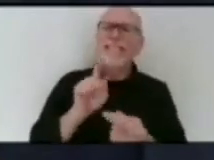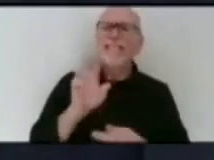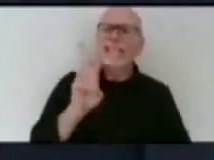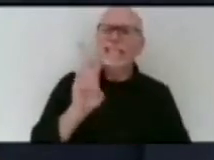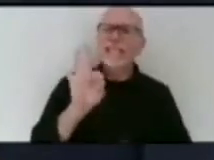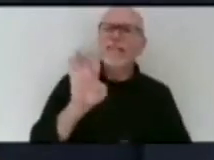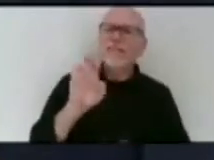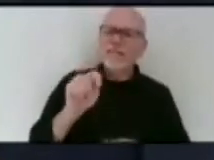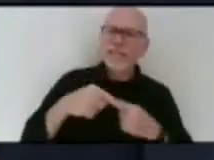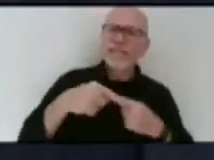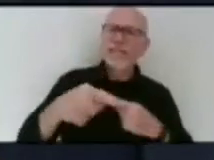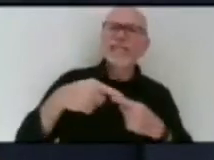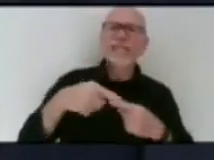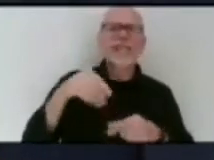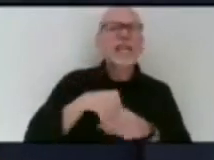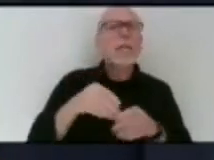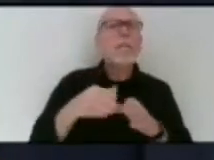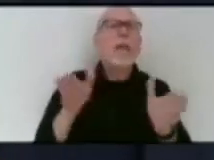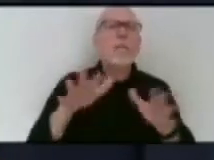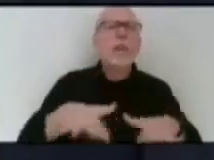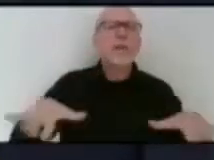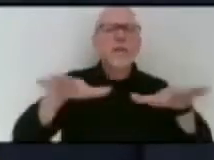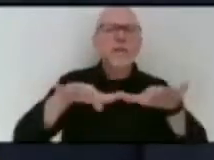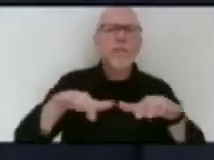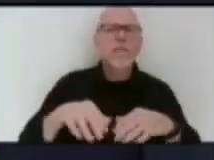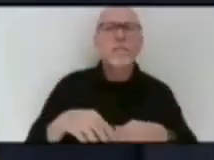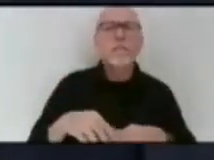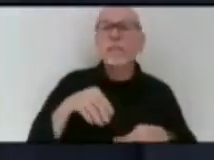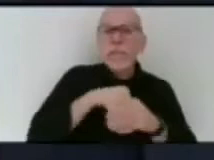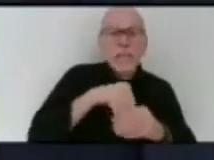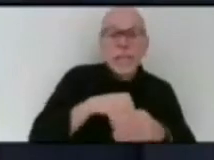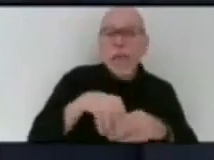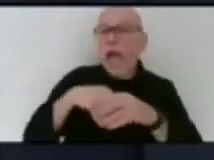public spaces, whether inside or outside and especially